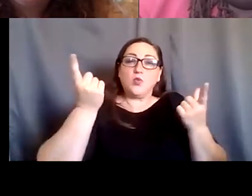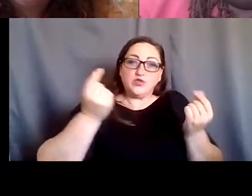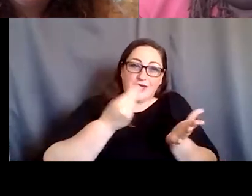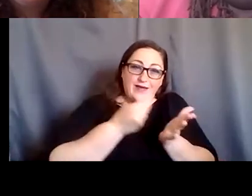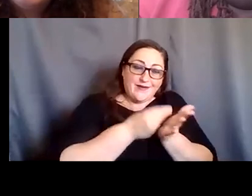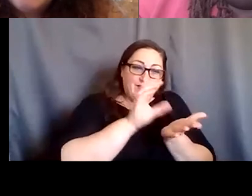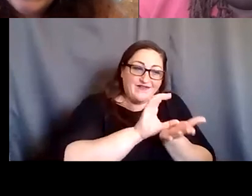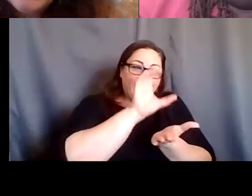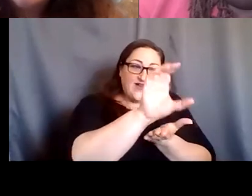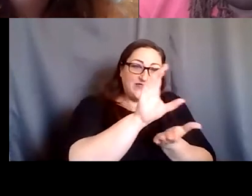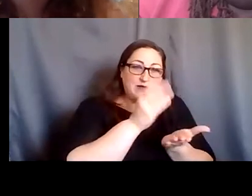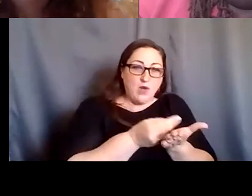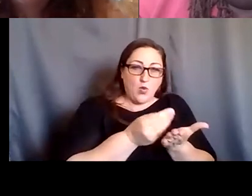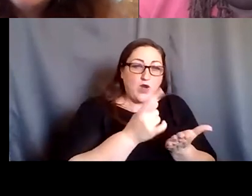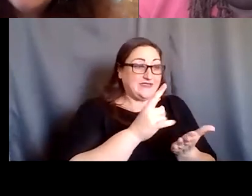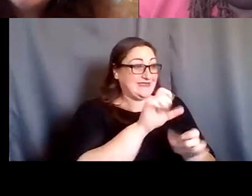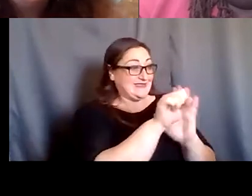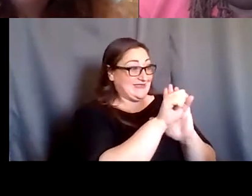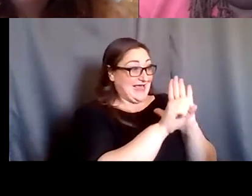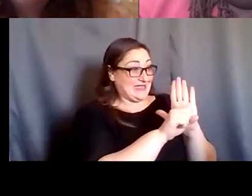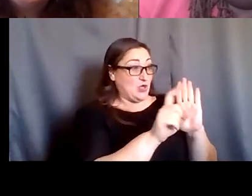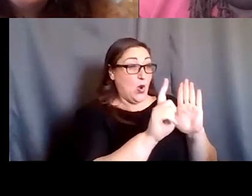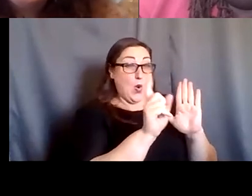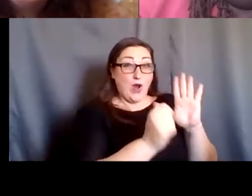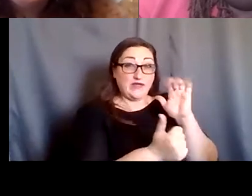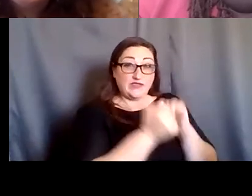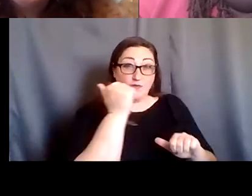then what’s happening to voters in those states that we never talk about?